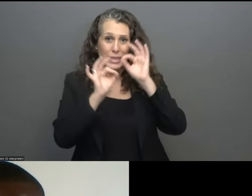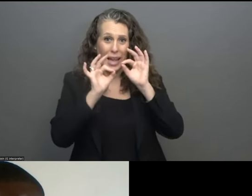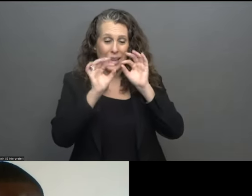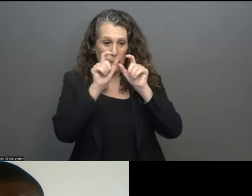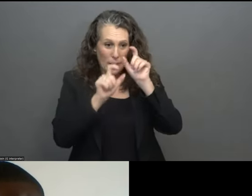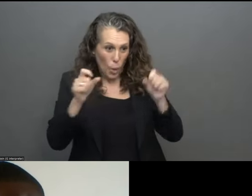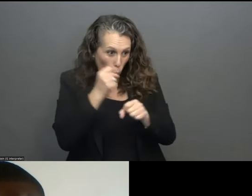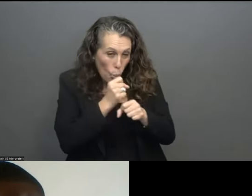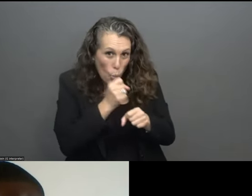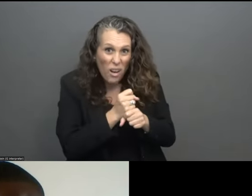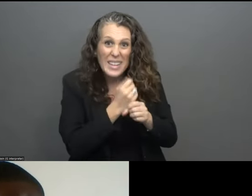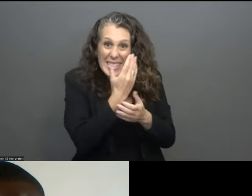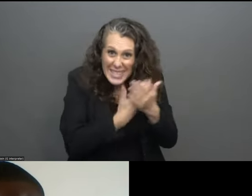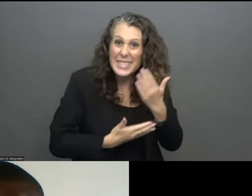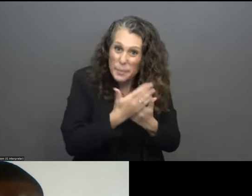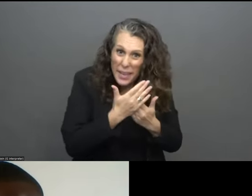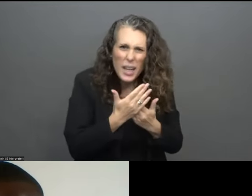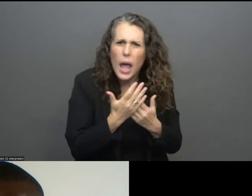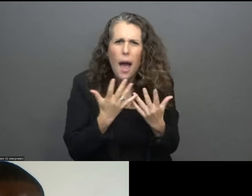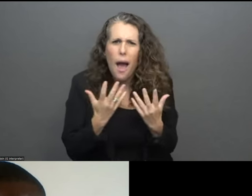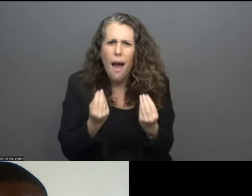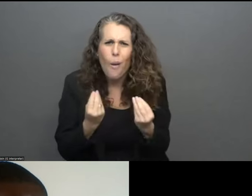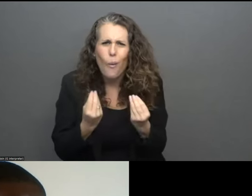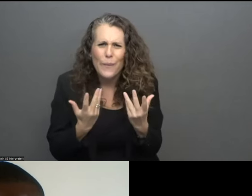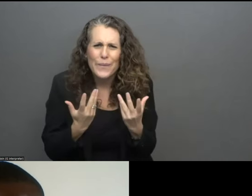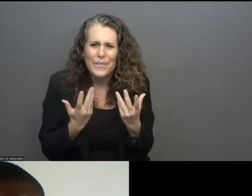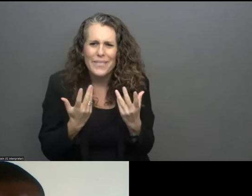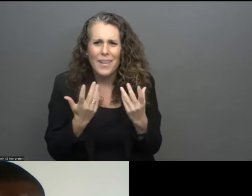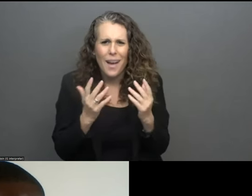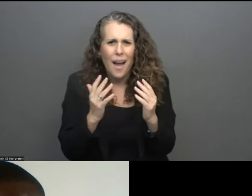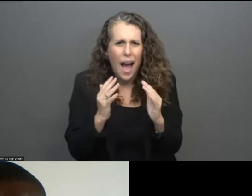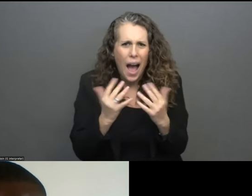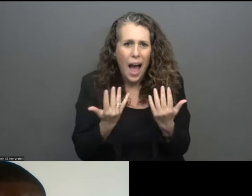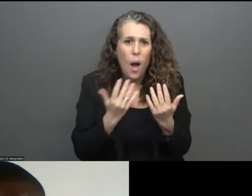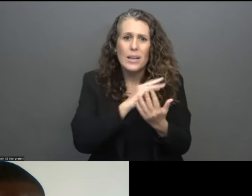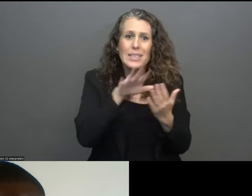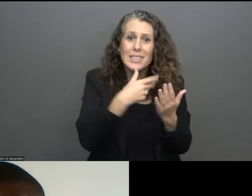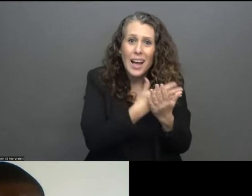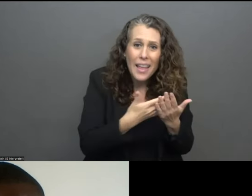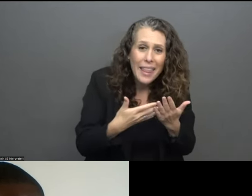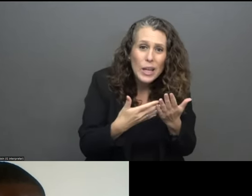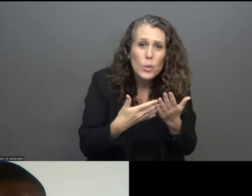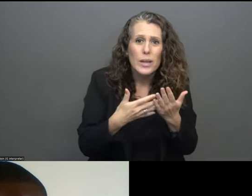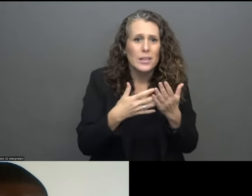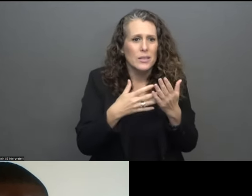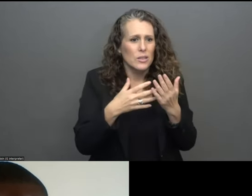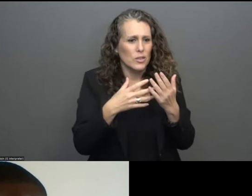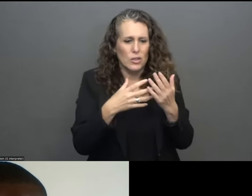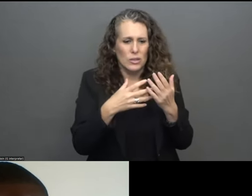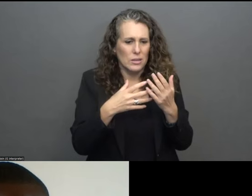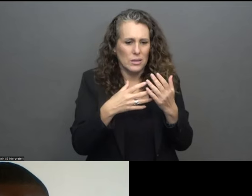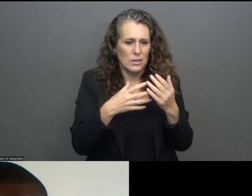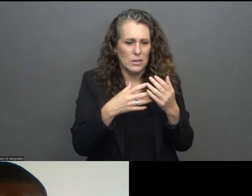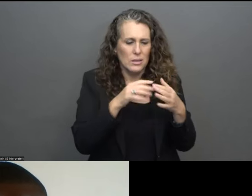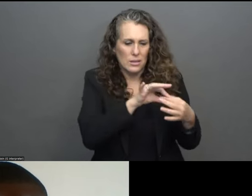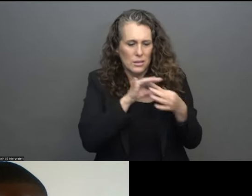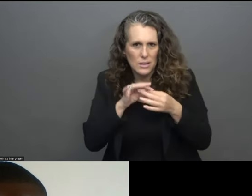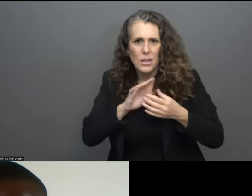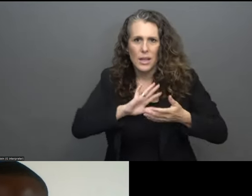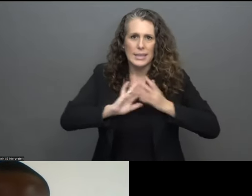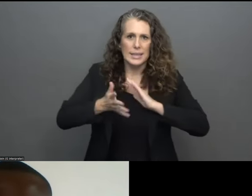10:22:08 Develop a passing media. 10:22:08 In a country be a complete lab barrier